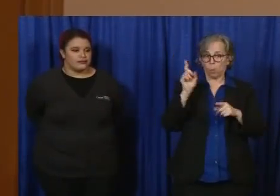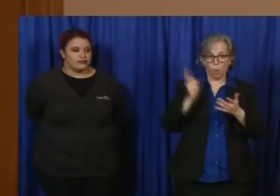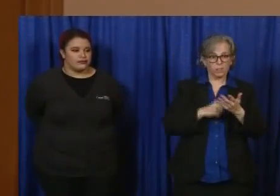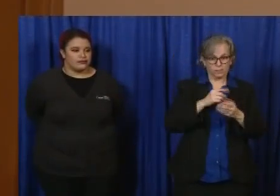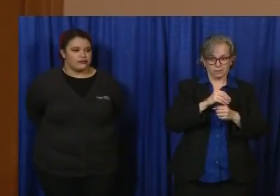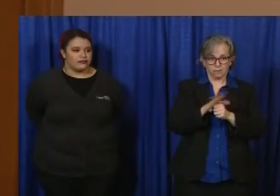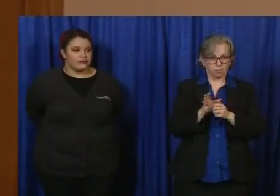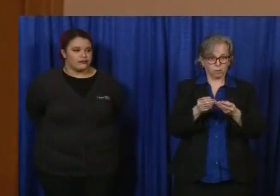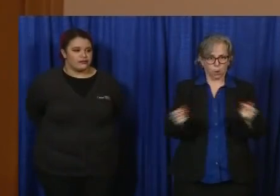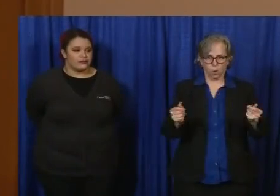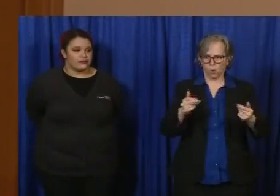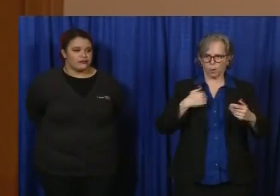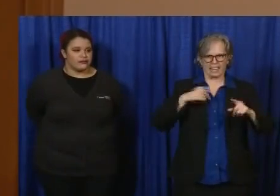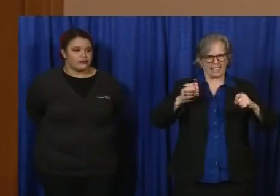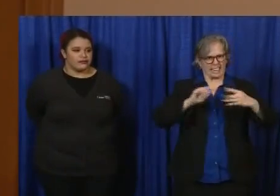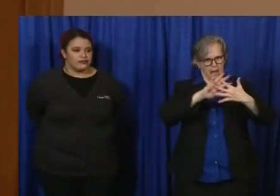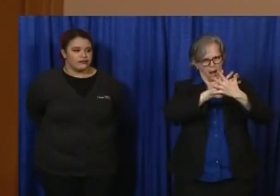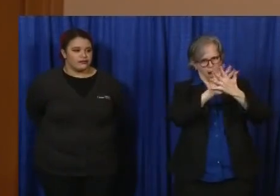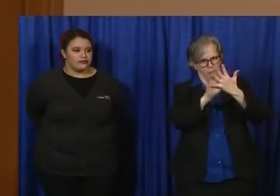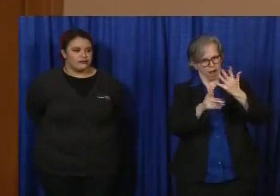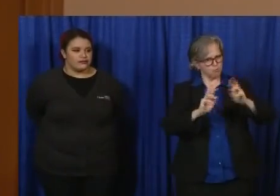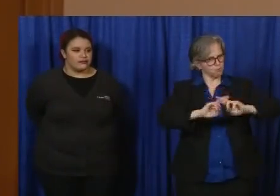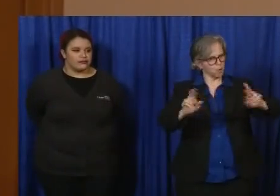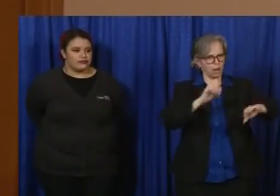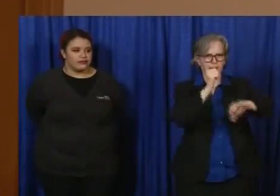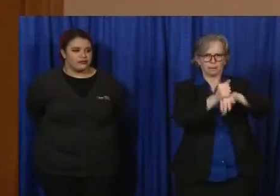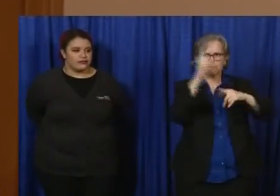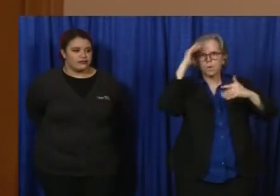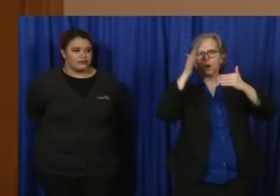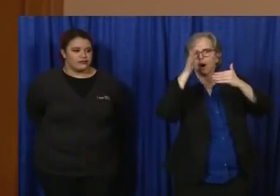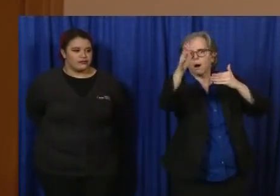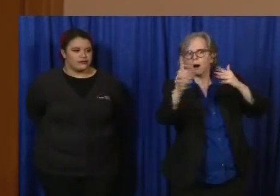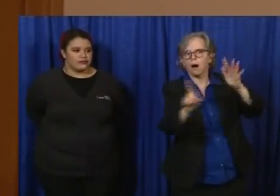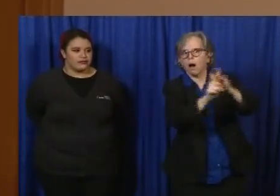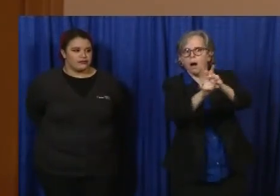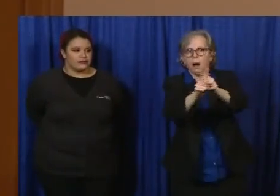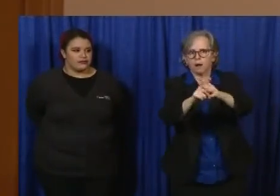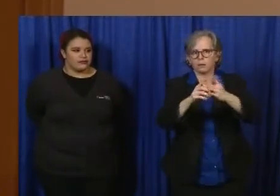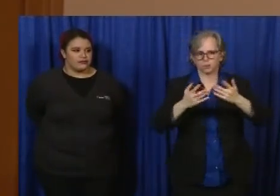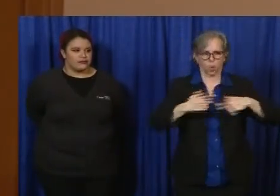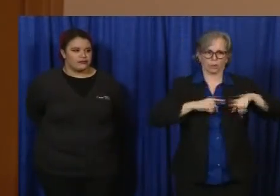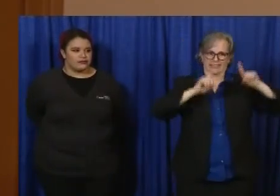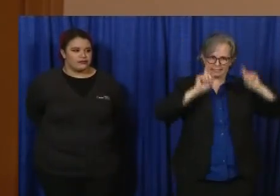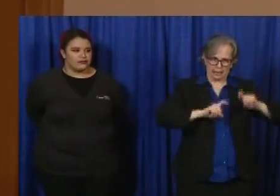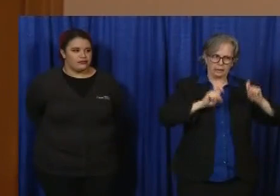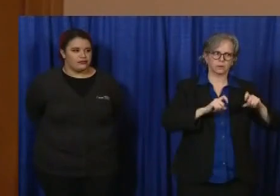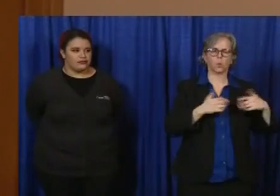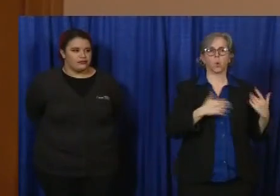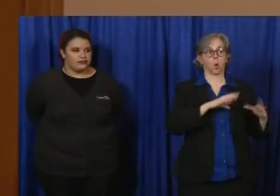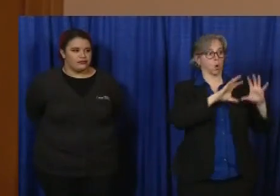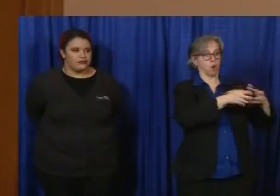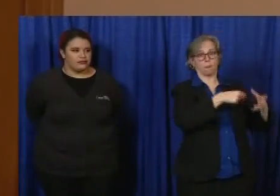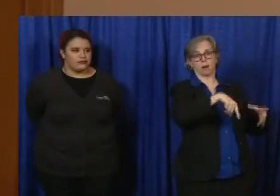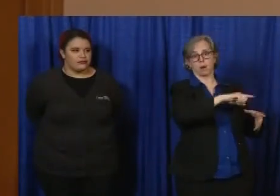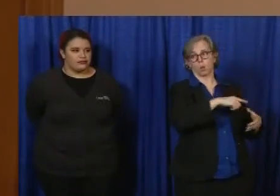TRAINED IN BECAUSE WHEN A PART OF THE WAY OF GETTING OUT OF THIS WILL HAVE COMPONENTS WHICH I WOULD BE GLAD TO BE TALKING